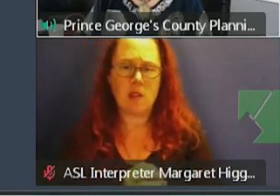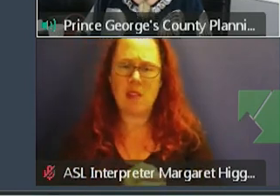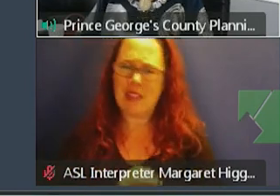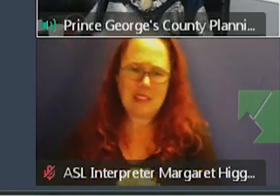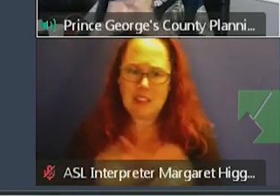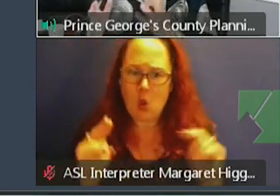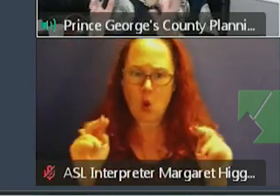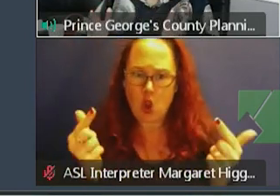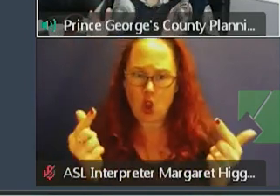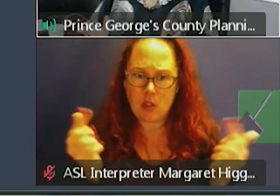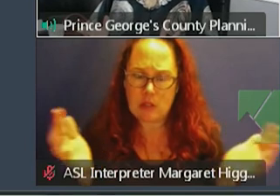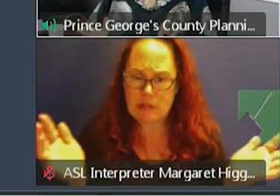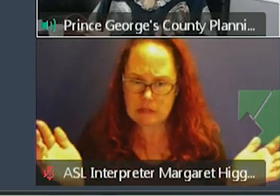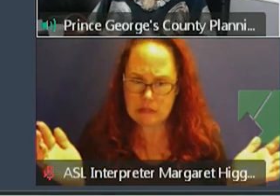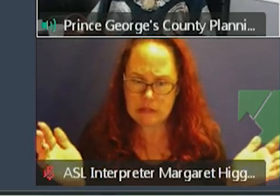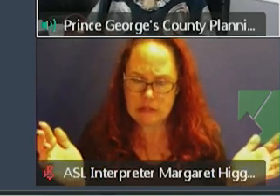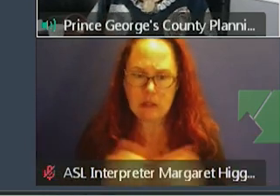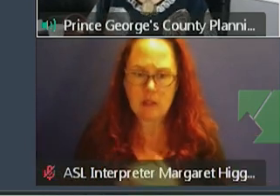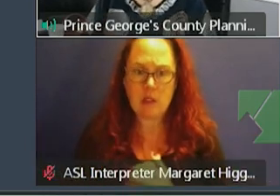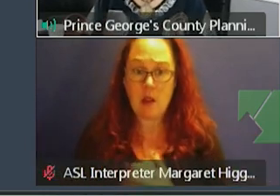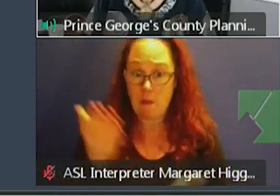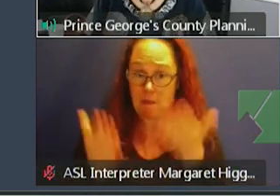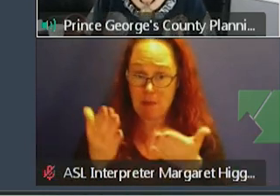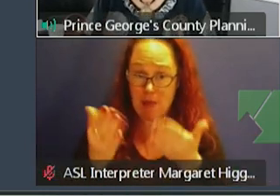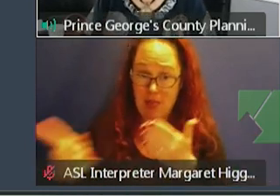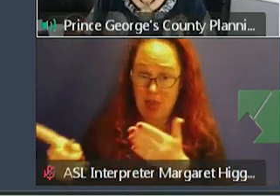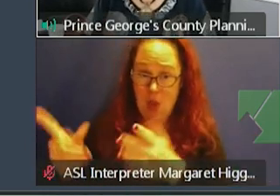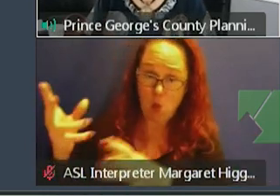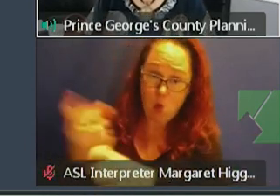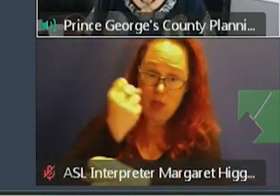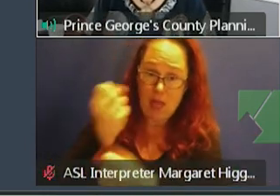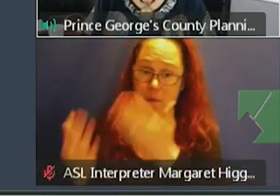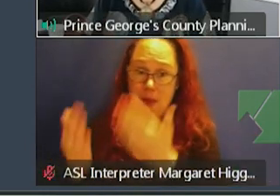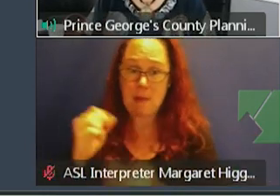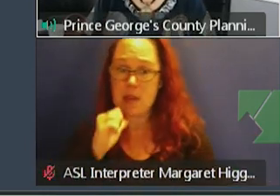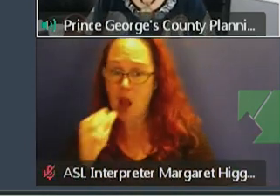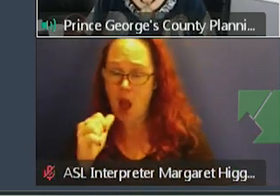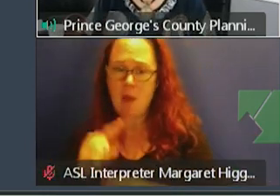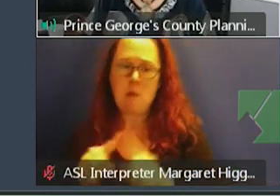They may or may not prevail, but everyone's voice has to be heard. And their,